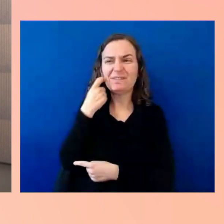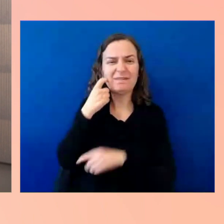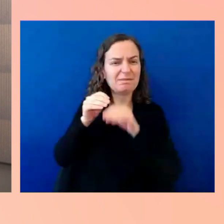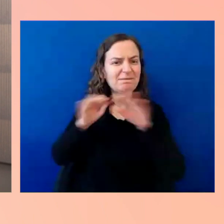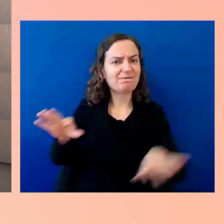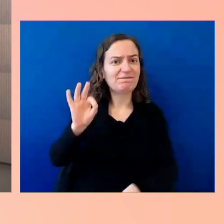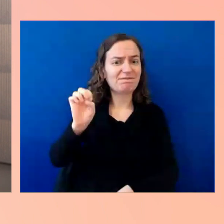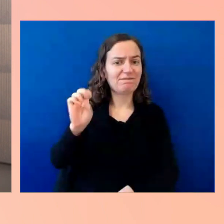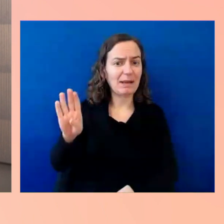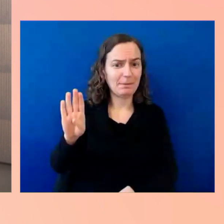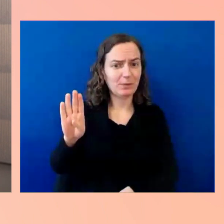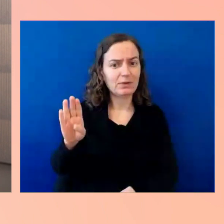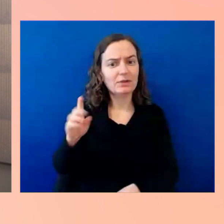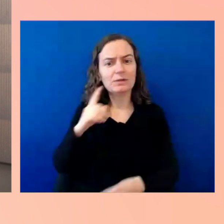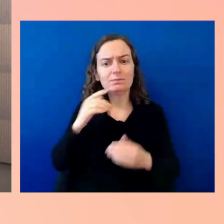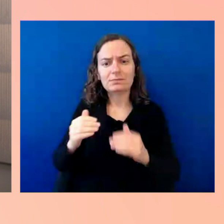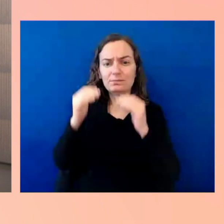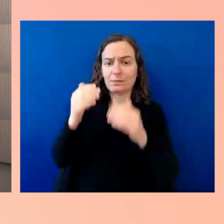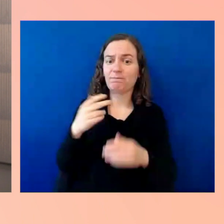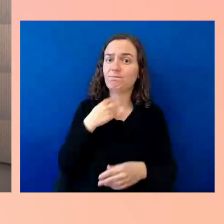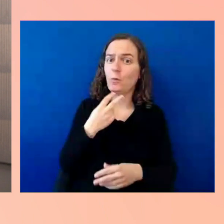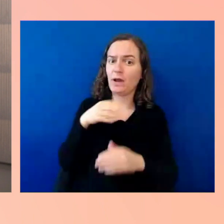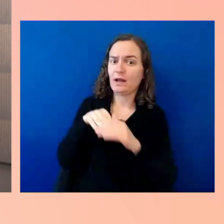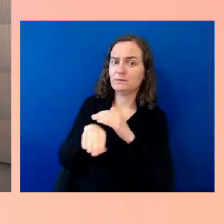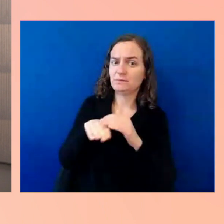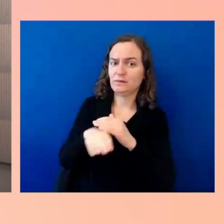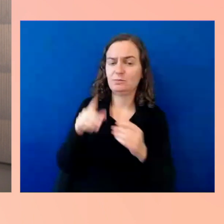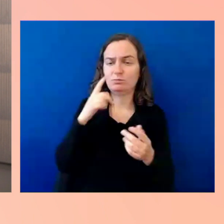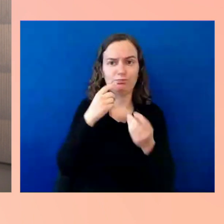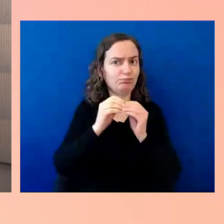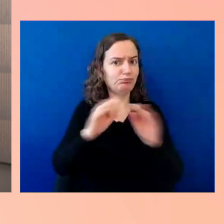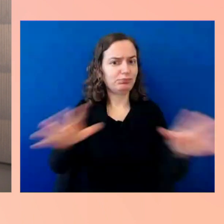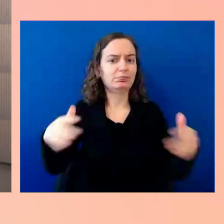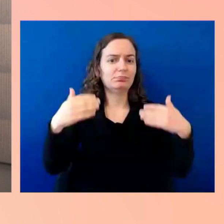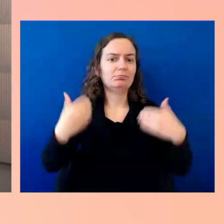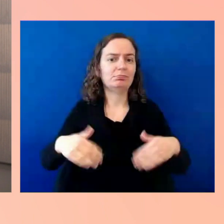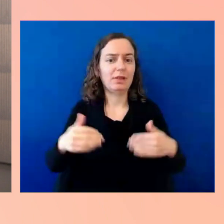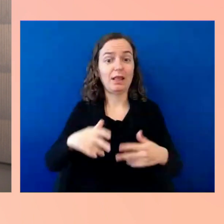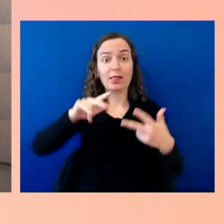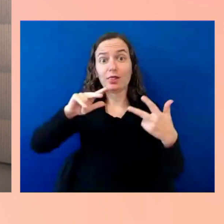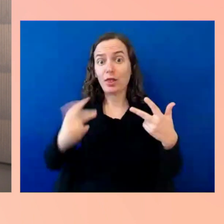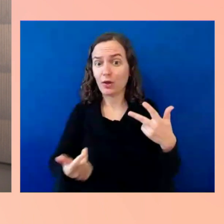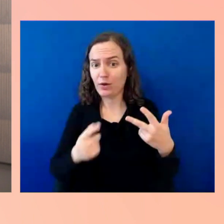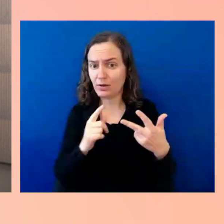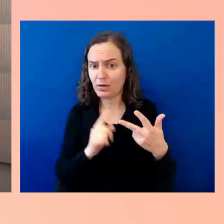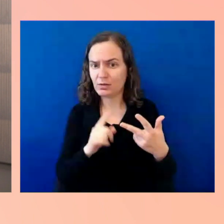Now third is a collection of experiences for Narrator, Window's built-in screen reader.